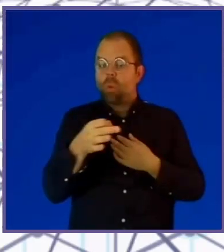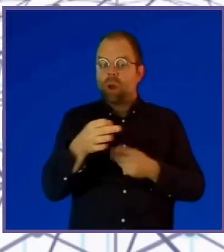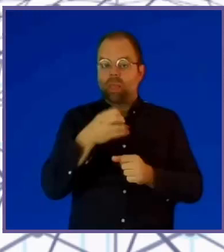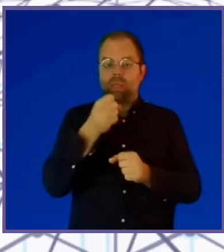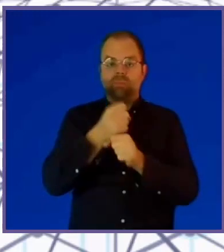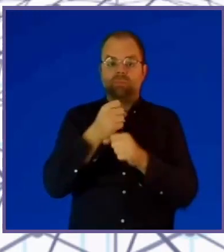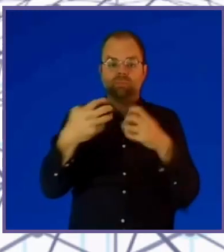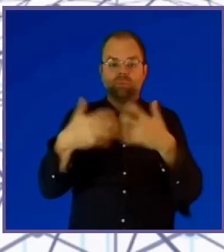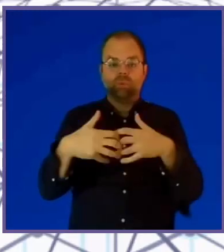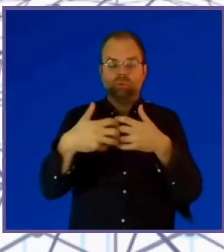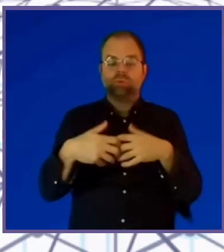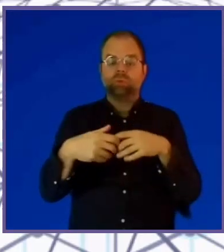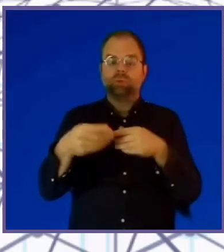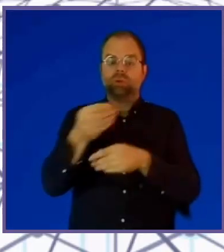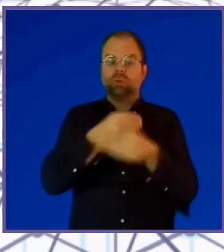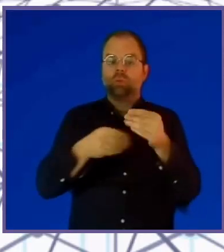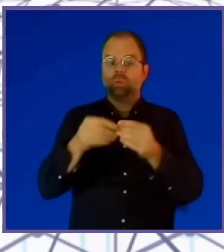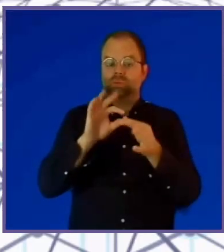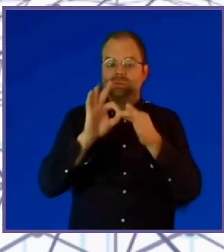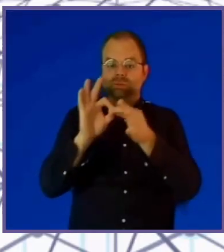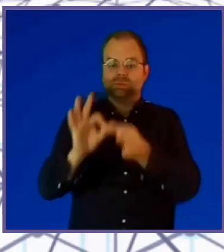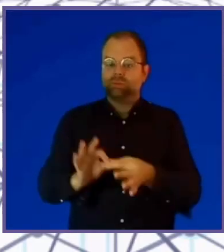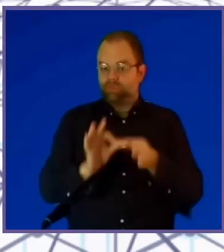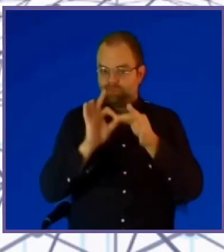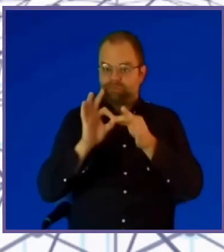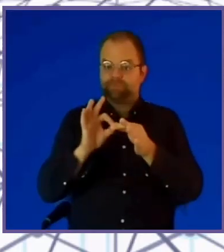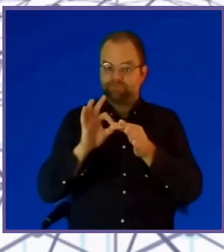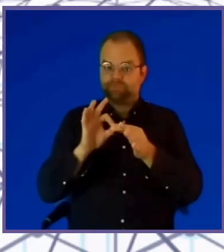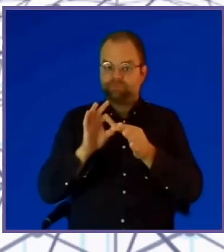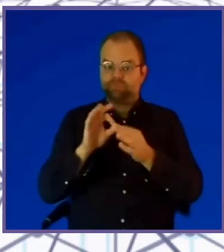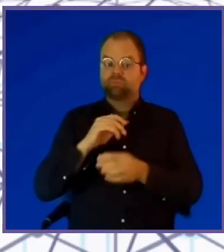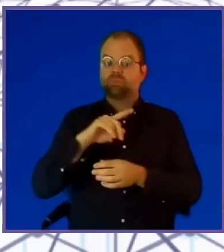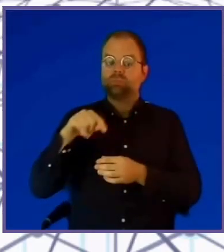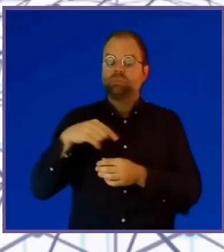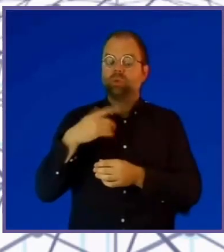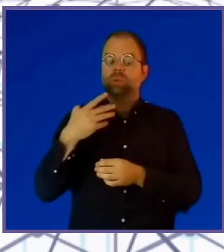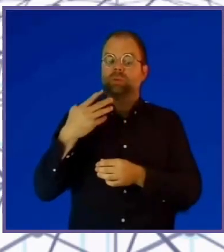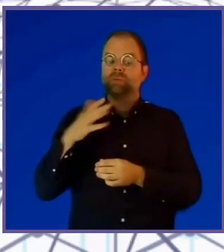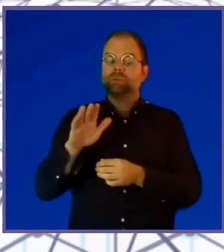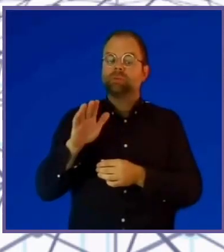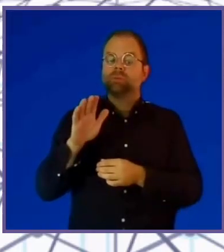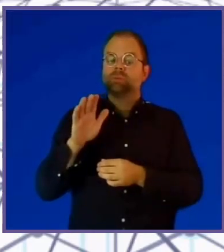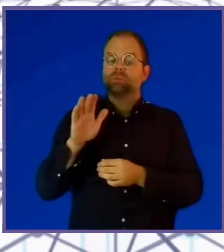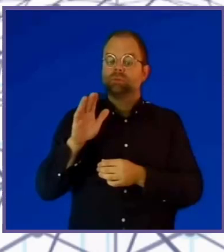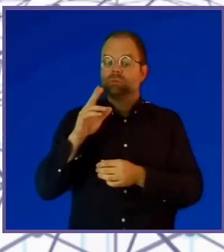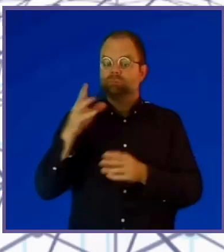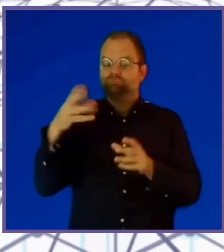So we want to expand this mapping to see how we can act as a system, not just working alone,